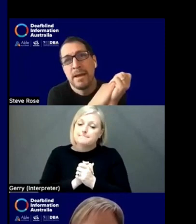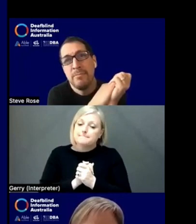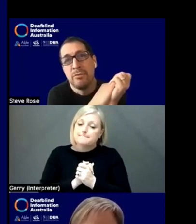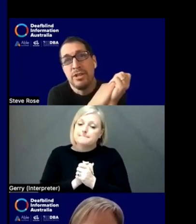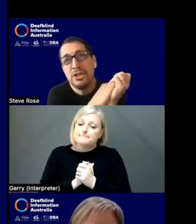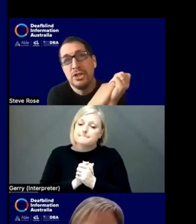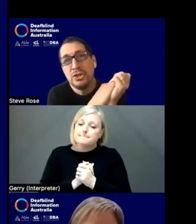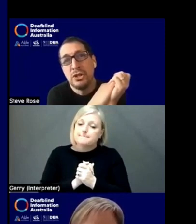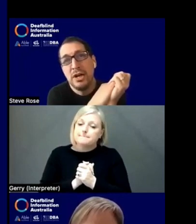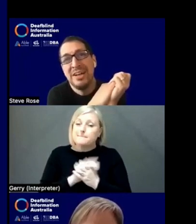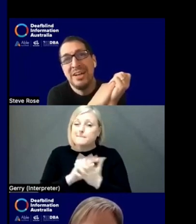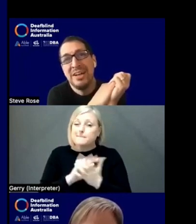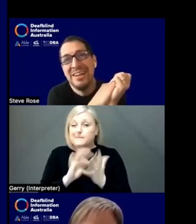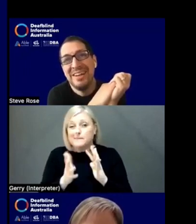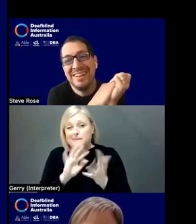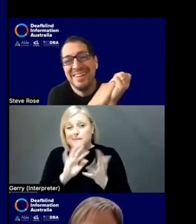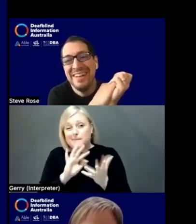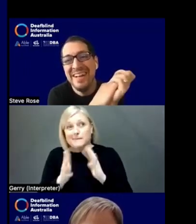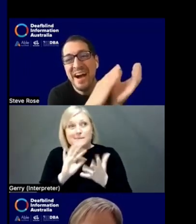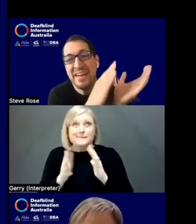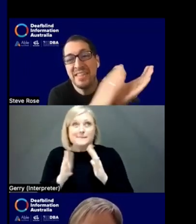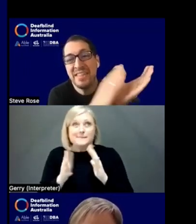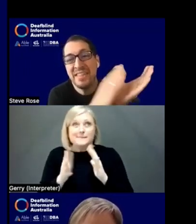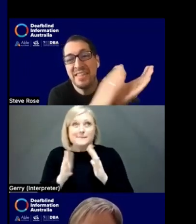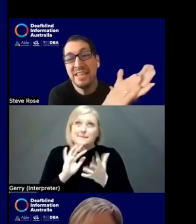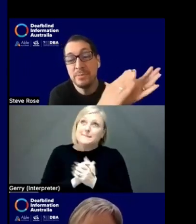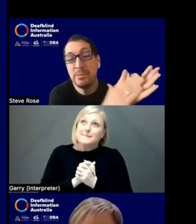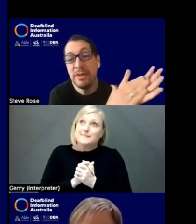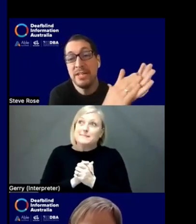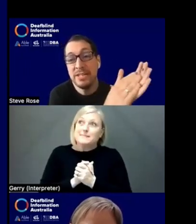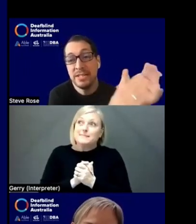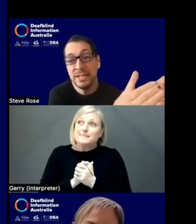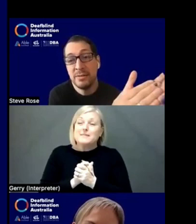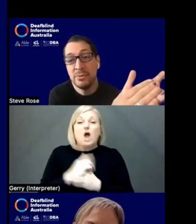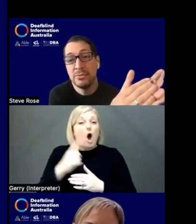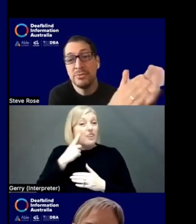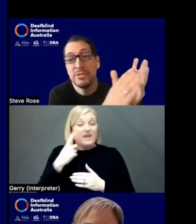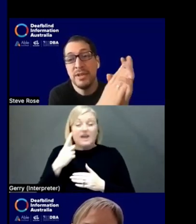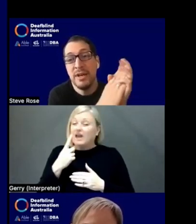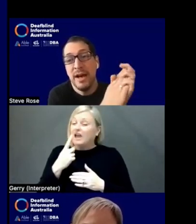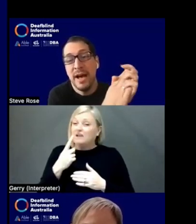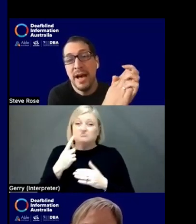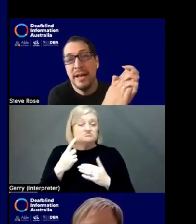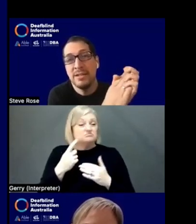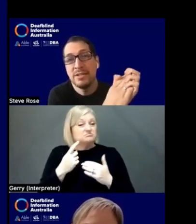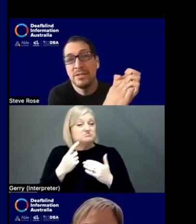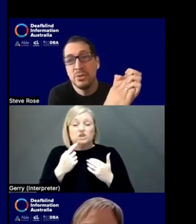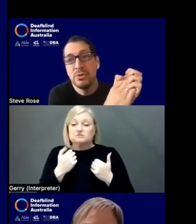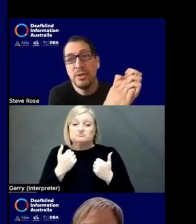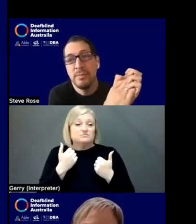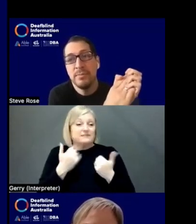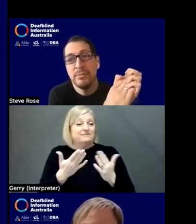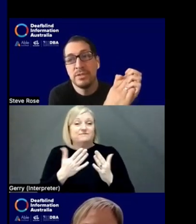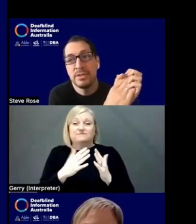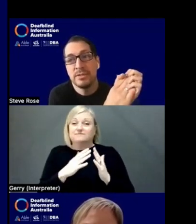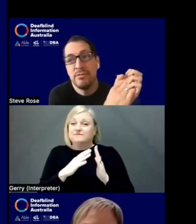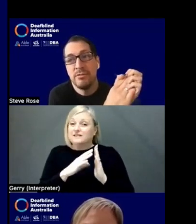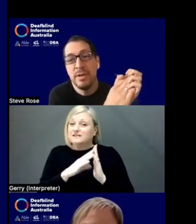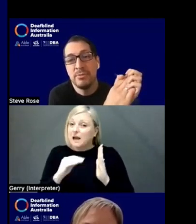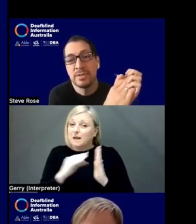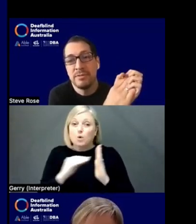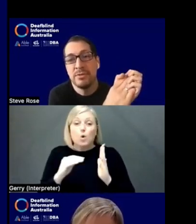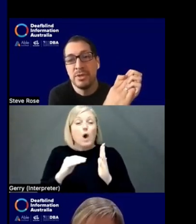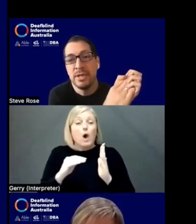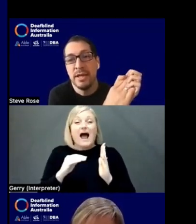I'm not really sure. I think it's providing examples and talking through people scaffolding